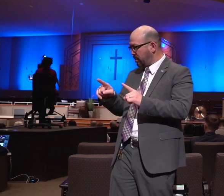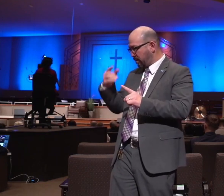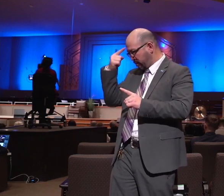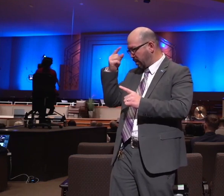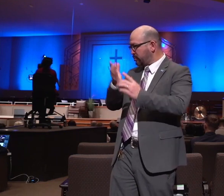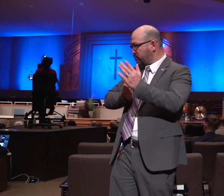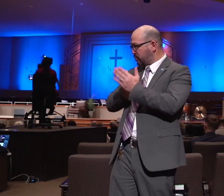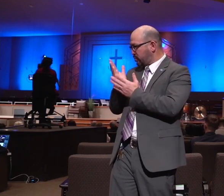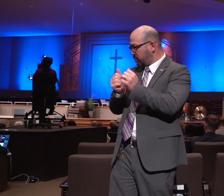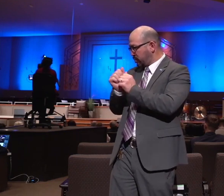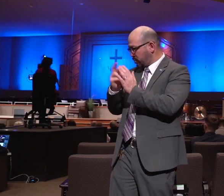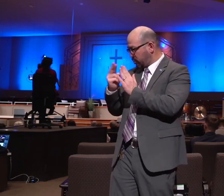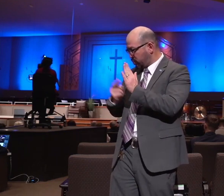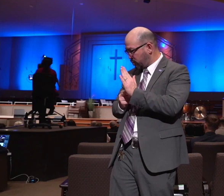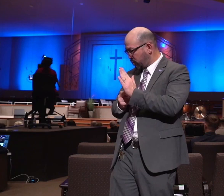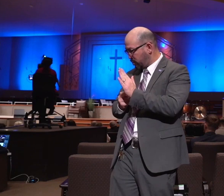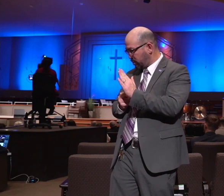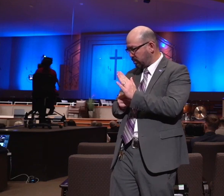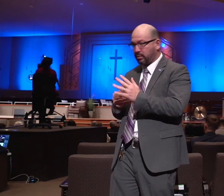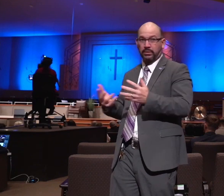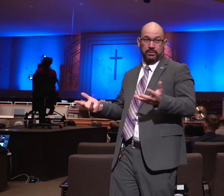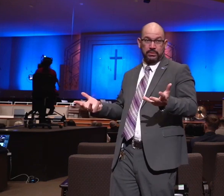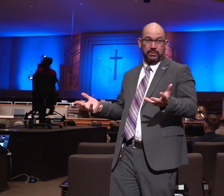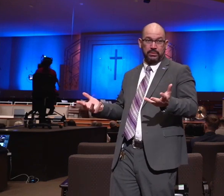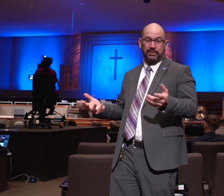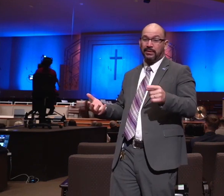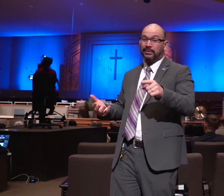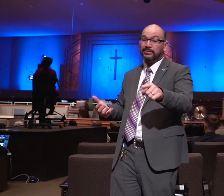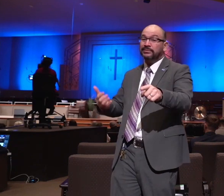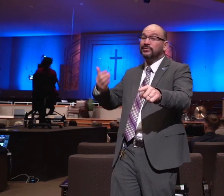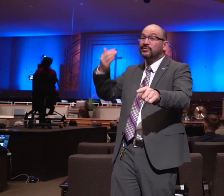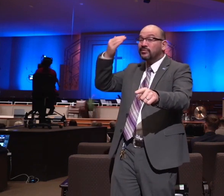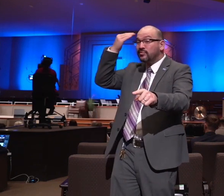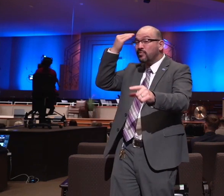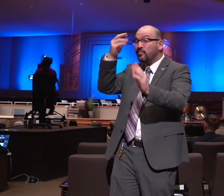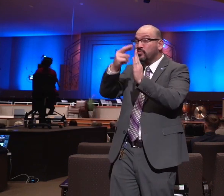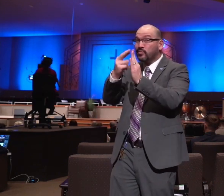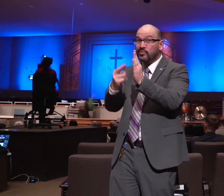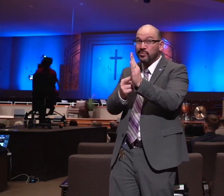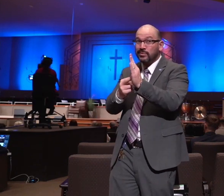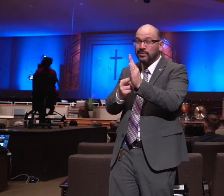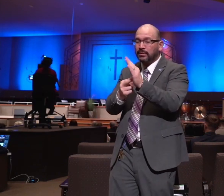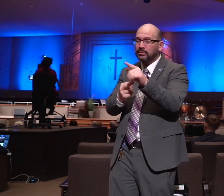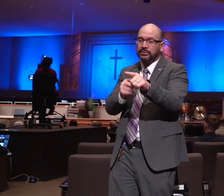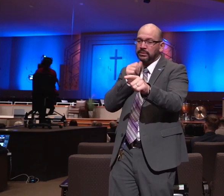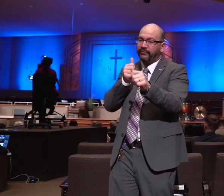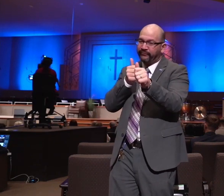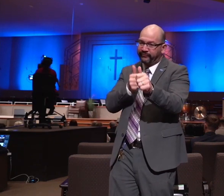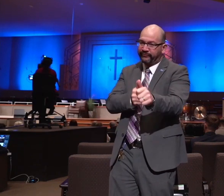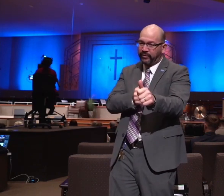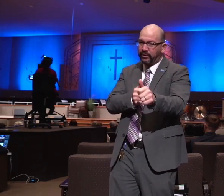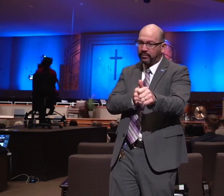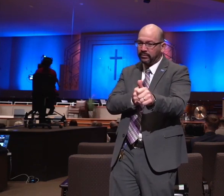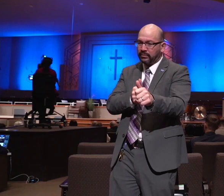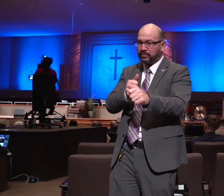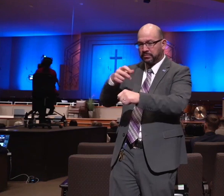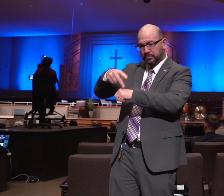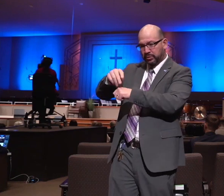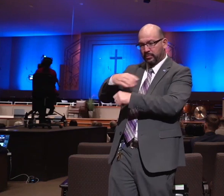it may not have been in the handbook but as part of the pastor's heart it wasn't any big thing that she's